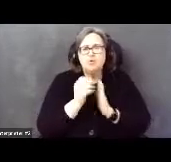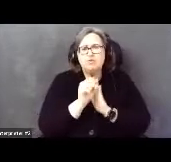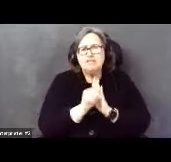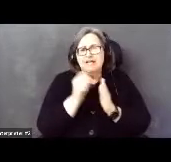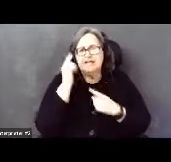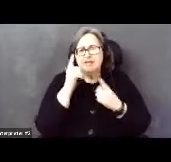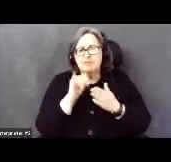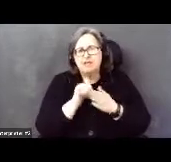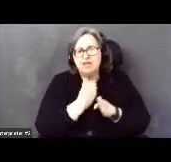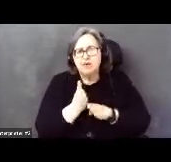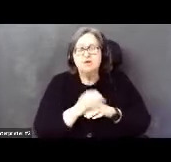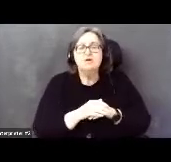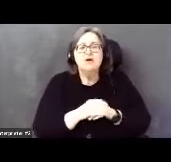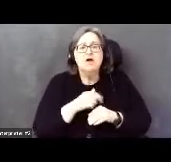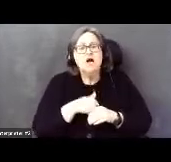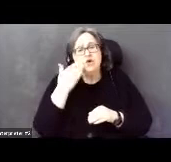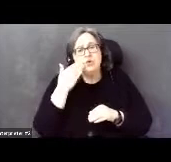area. I would know that I can go into the